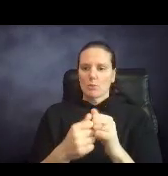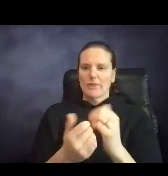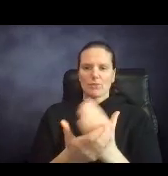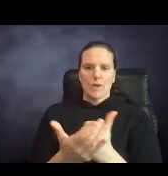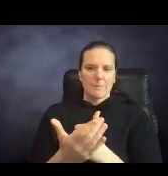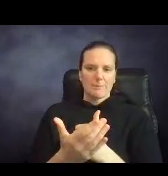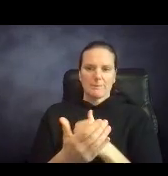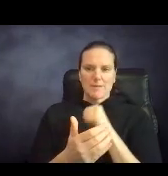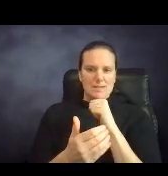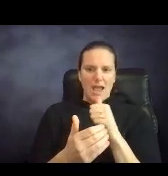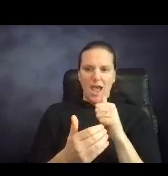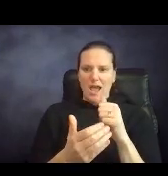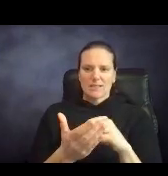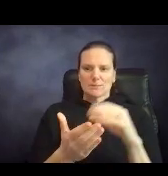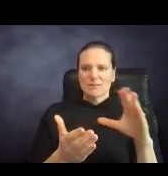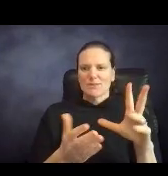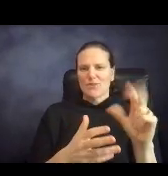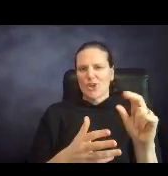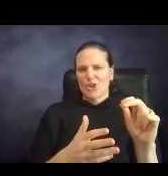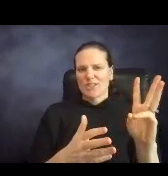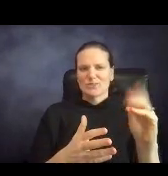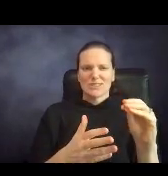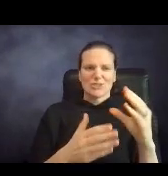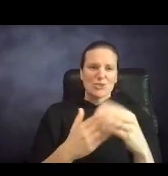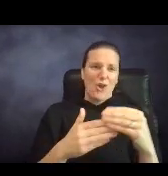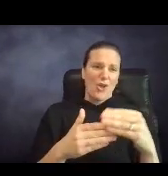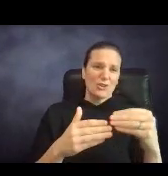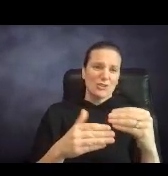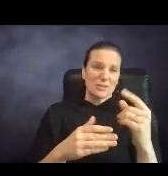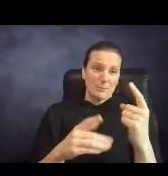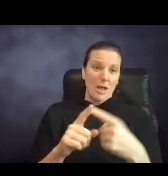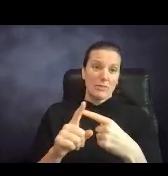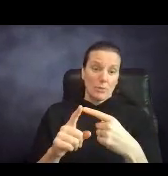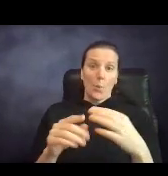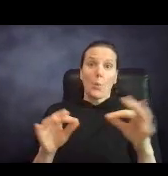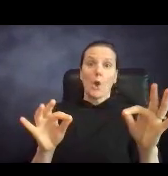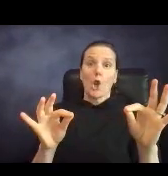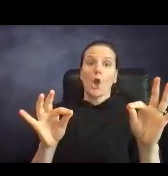It's like 30 to $60 a month and can be really worth it for some, for some women, for most women.